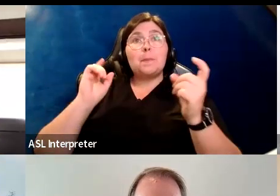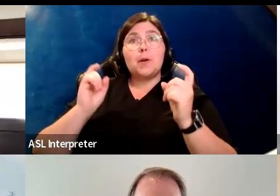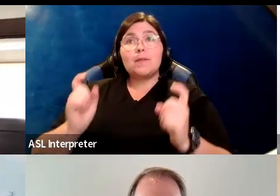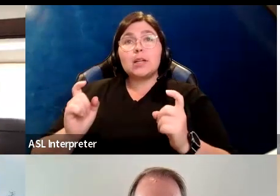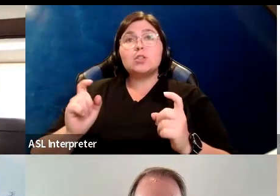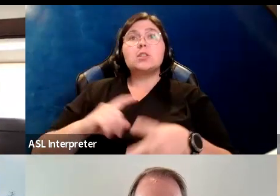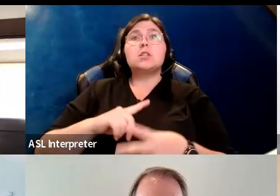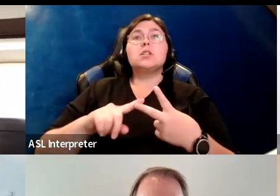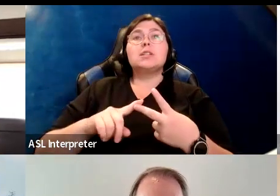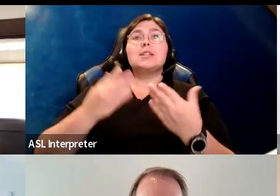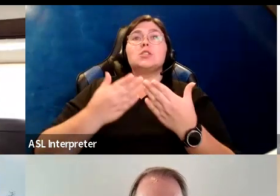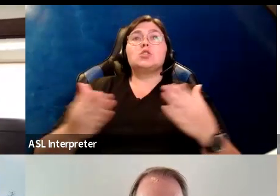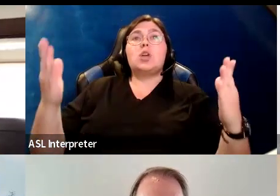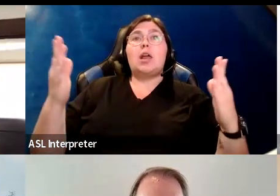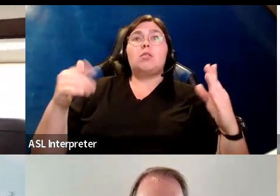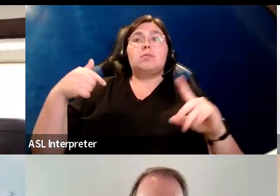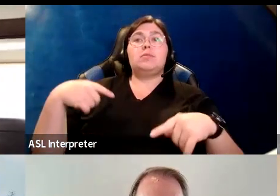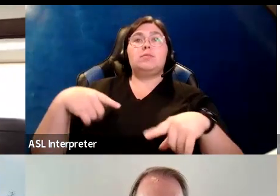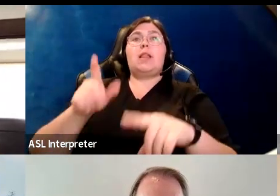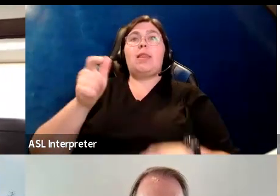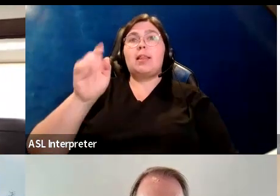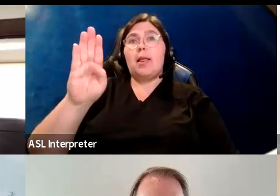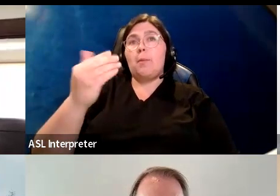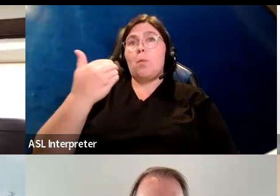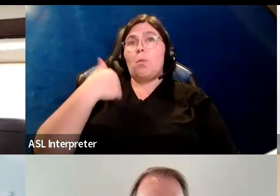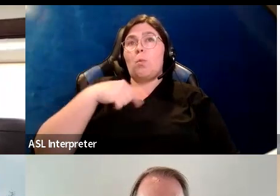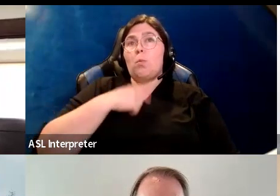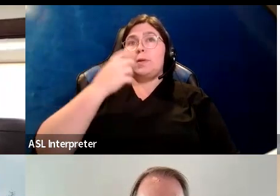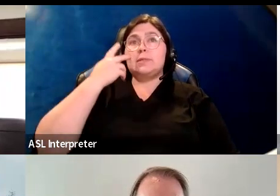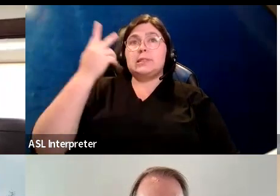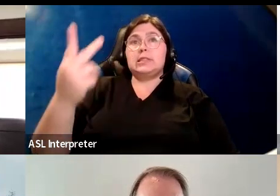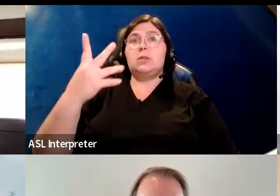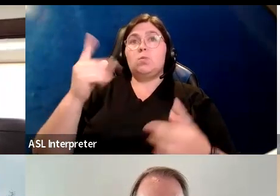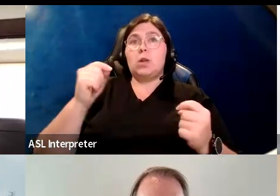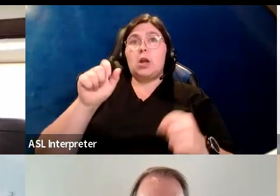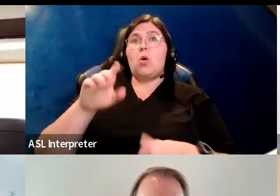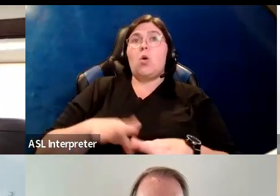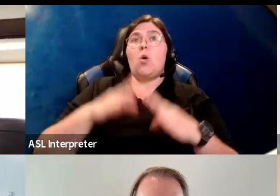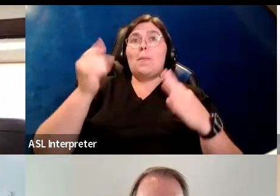And in general, in the lab, we have seen that the OpenAI API is the best